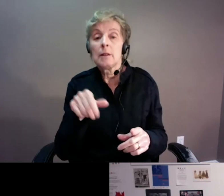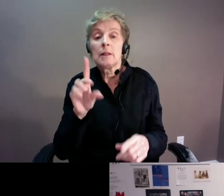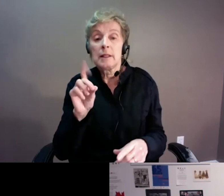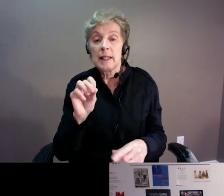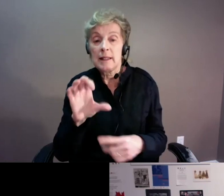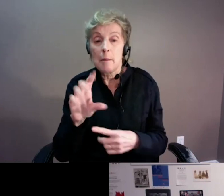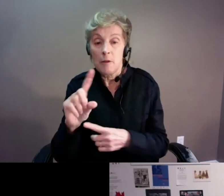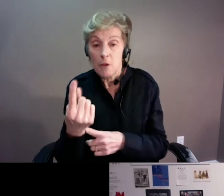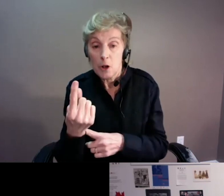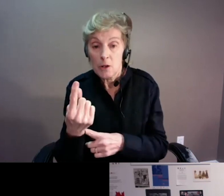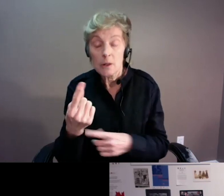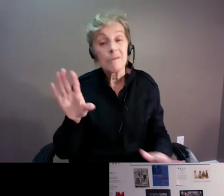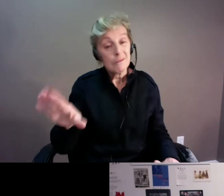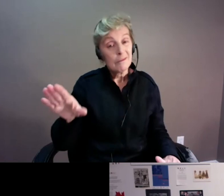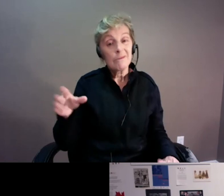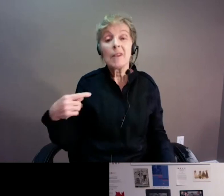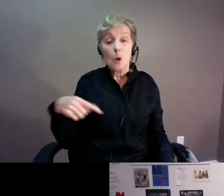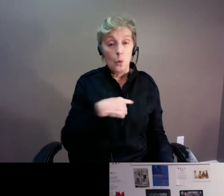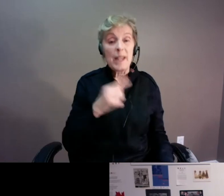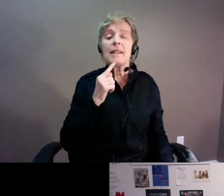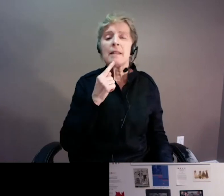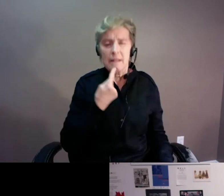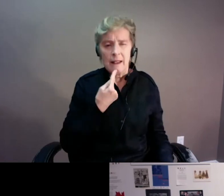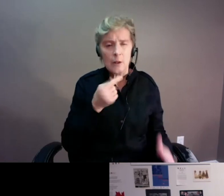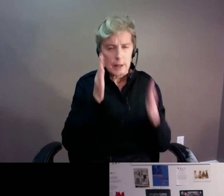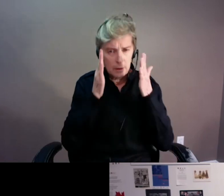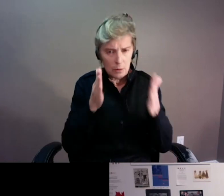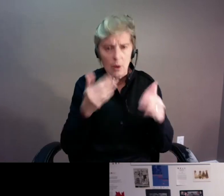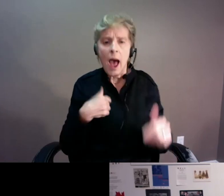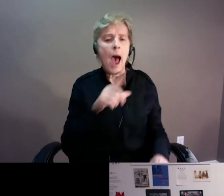We take this very seriously. I've asked my staff to make sure that we're involved.